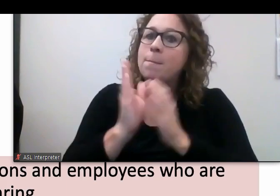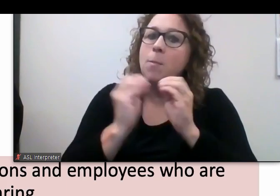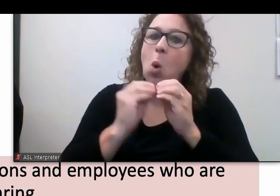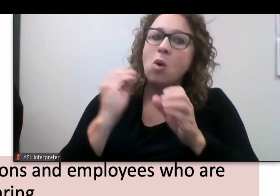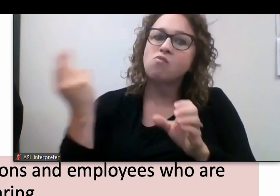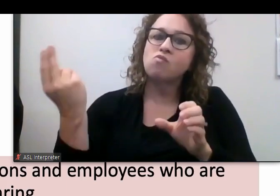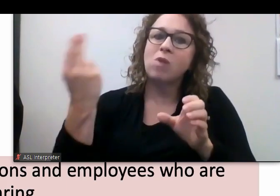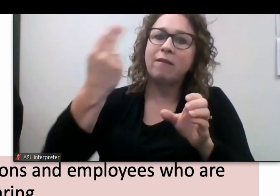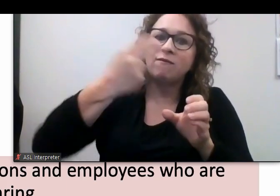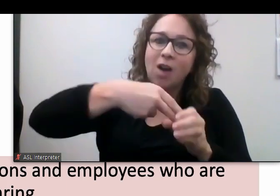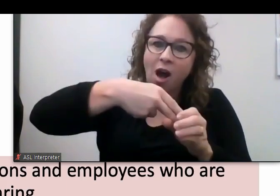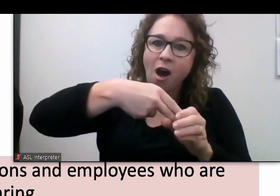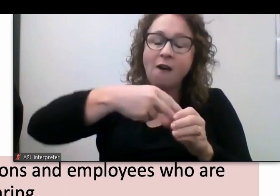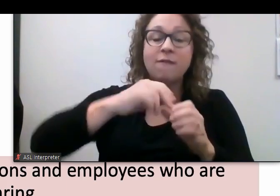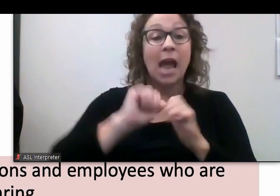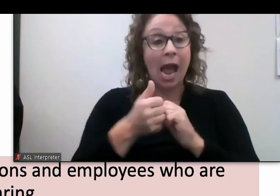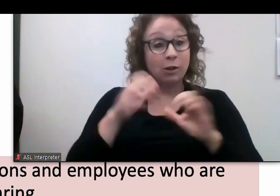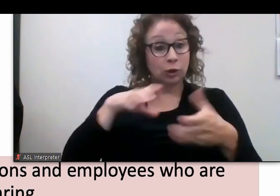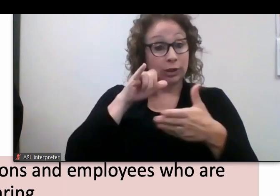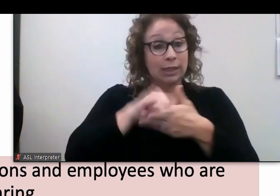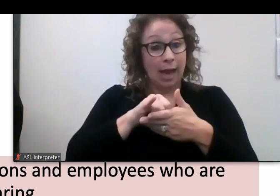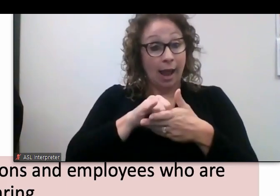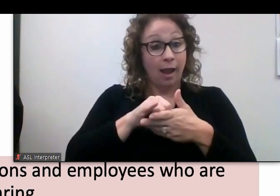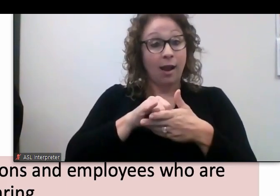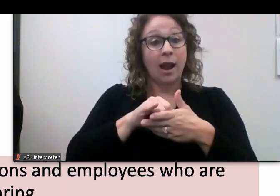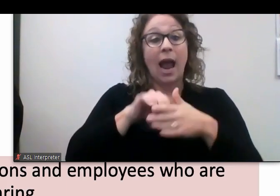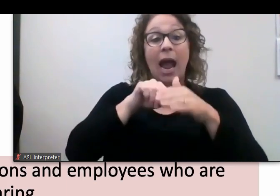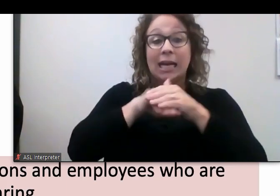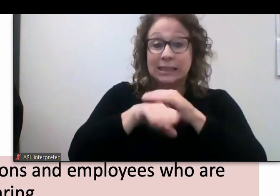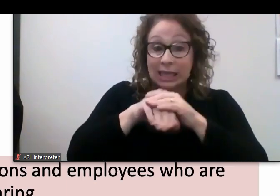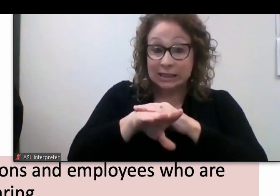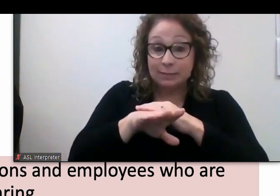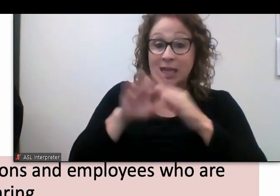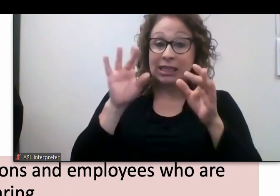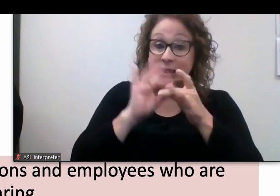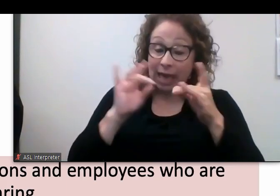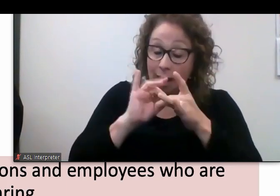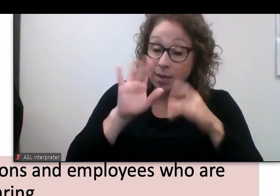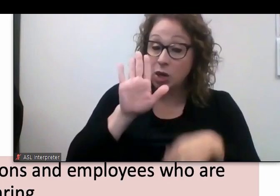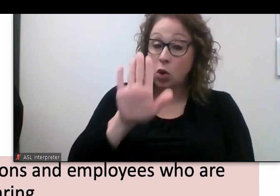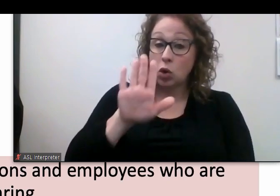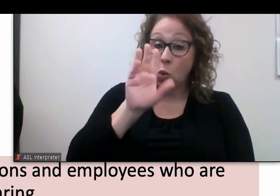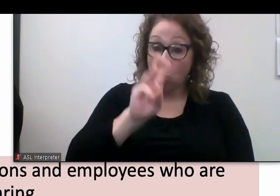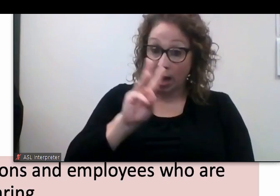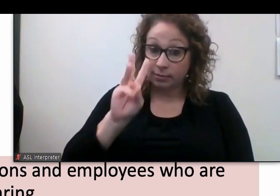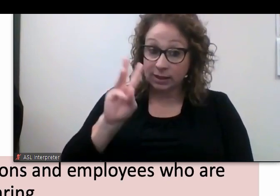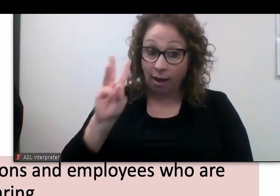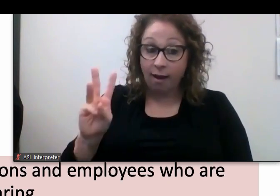Ways to do that - include an accessibility statement on your website or your flyer